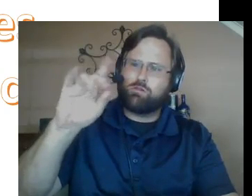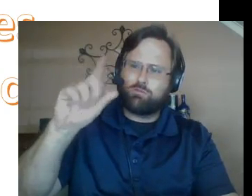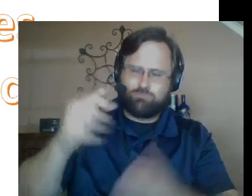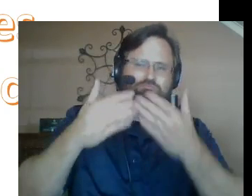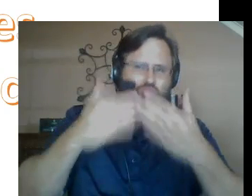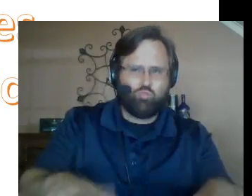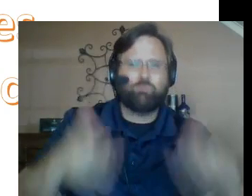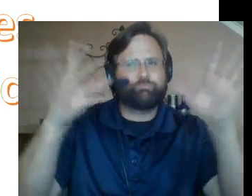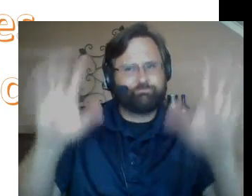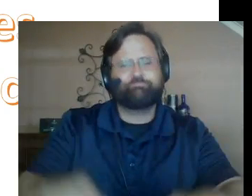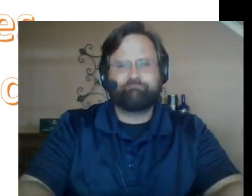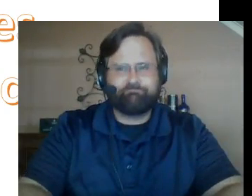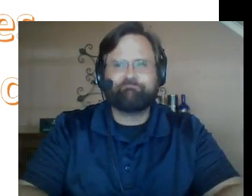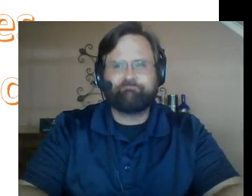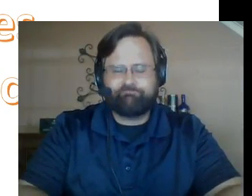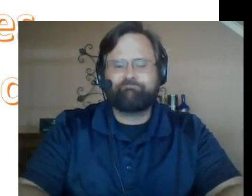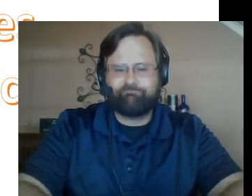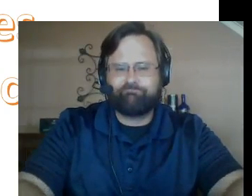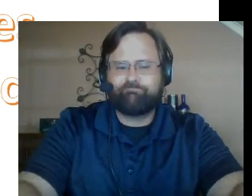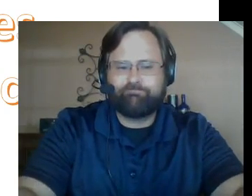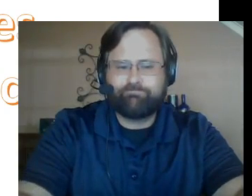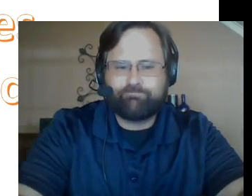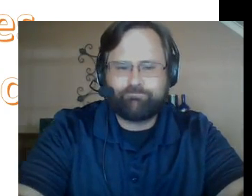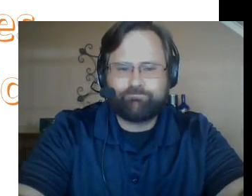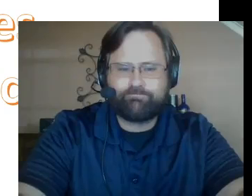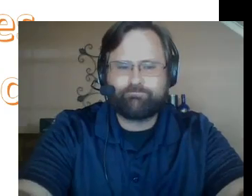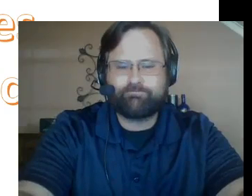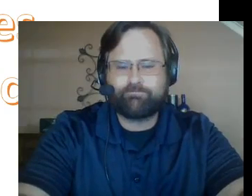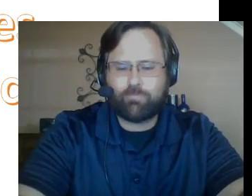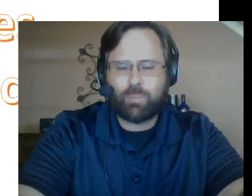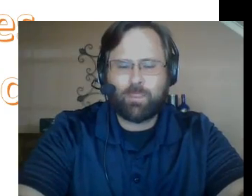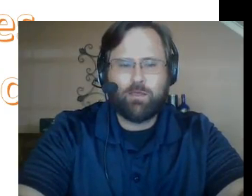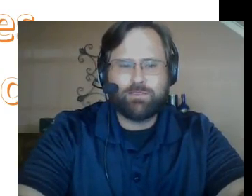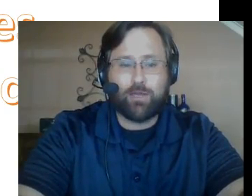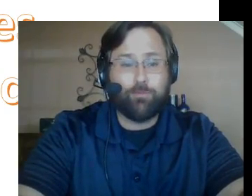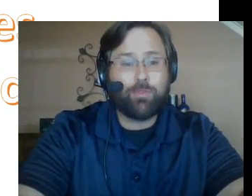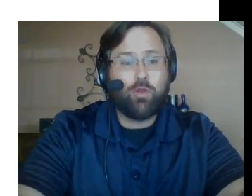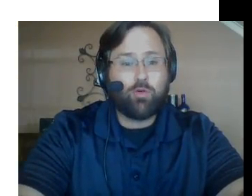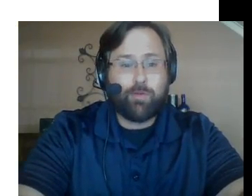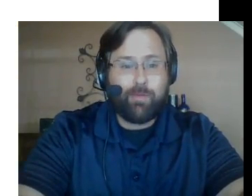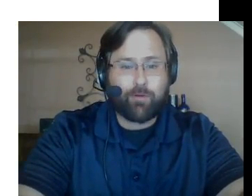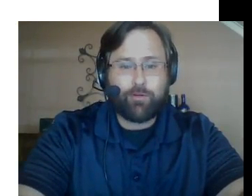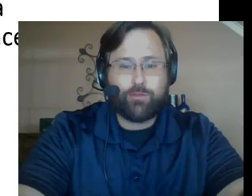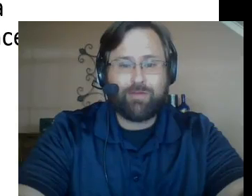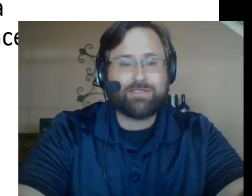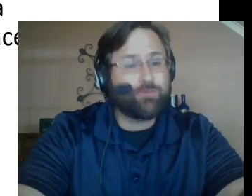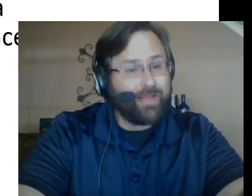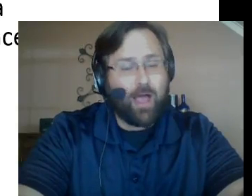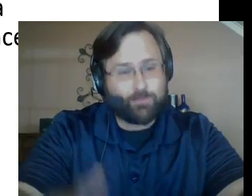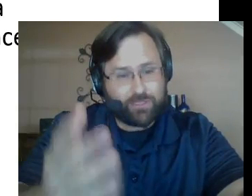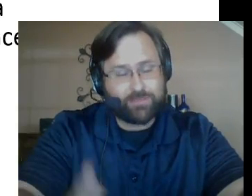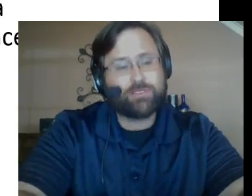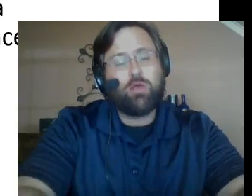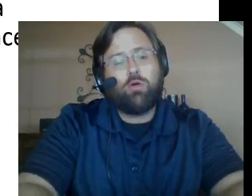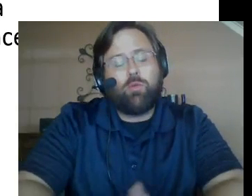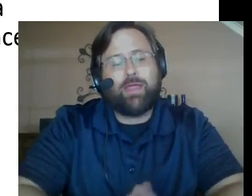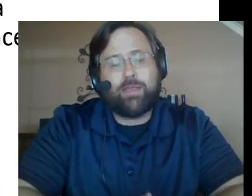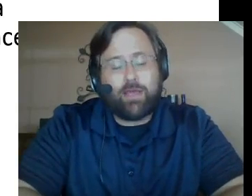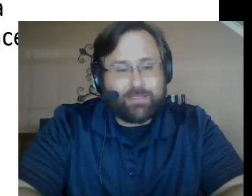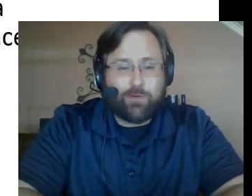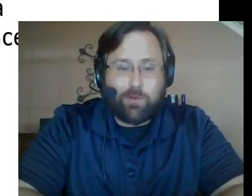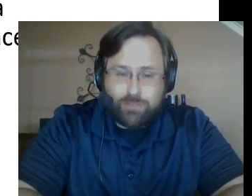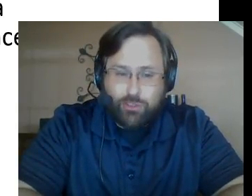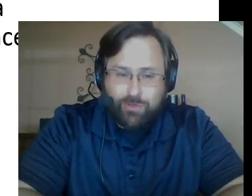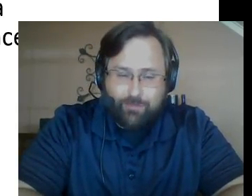so remember you have these three options when considering what to do with an